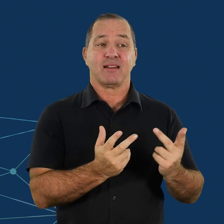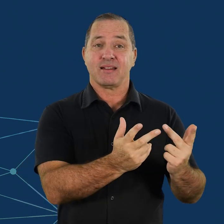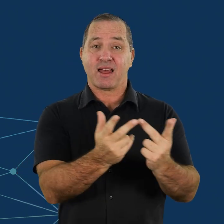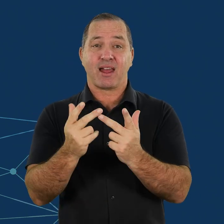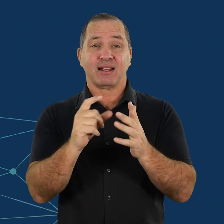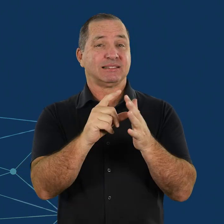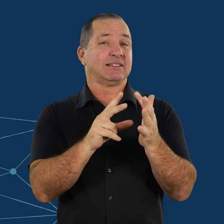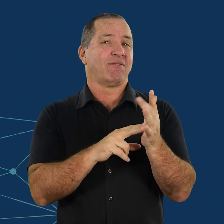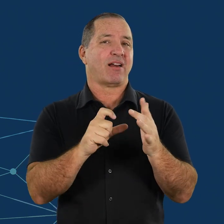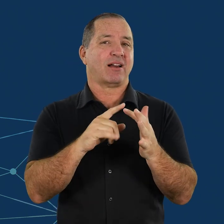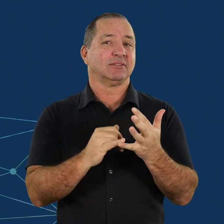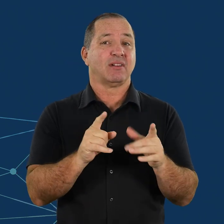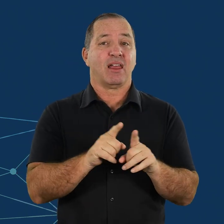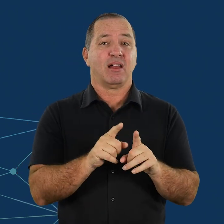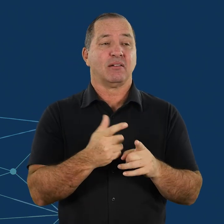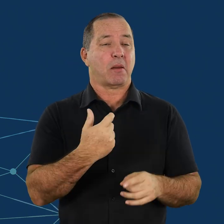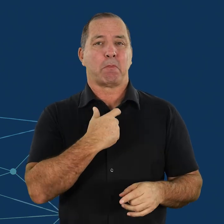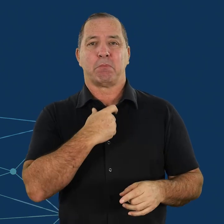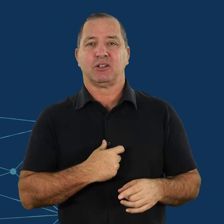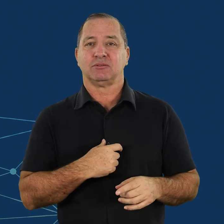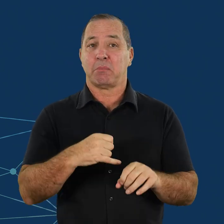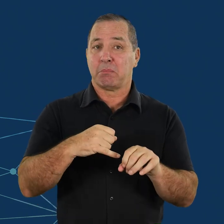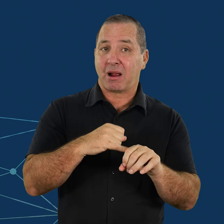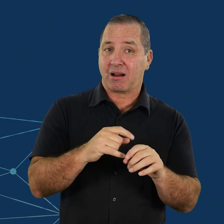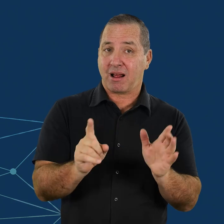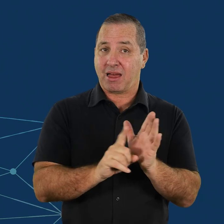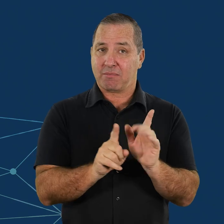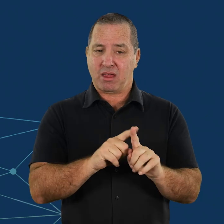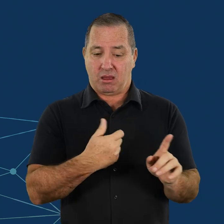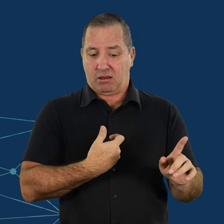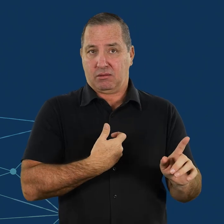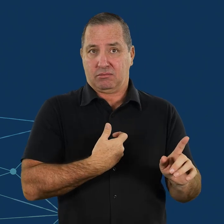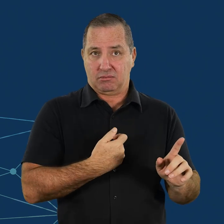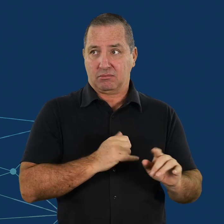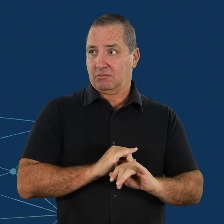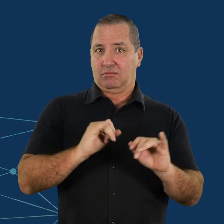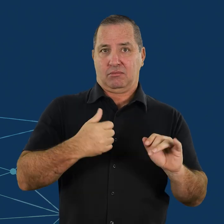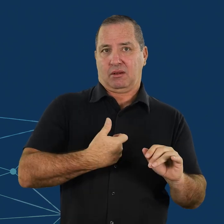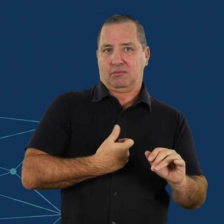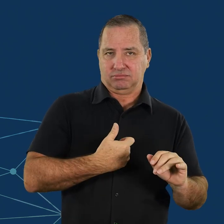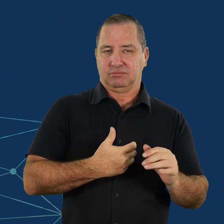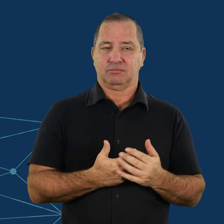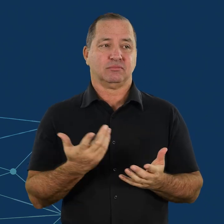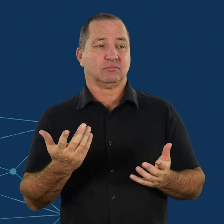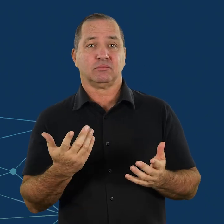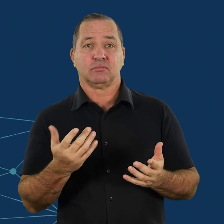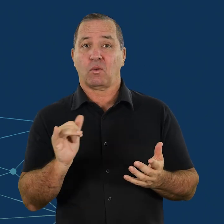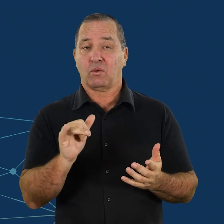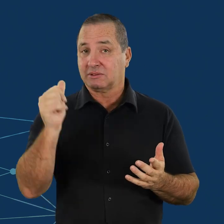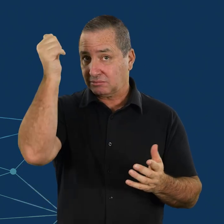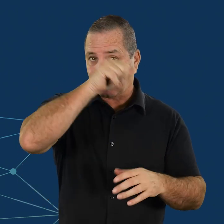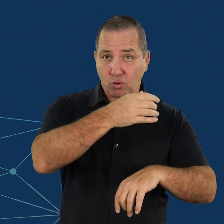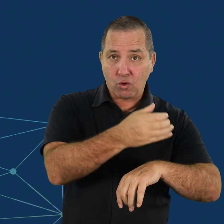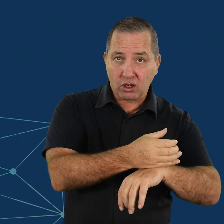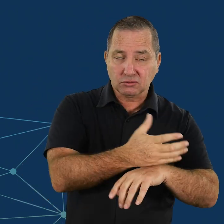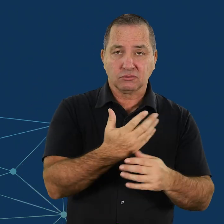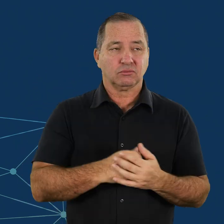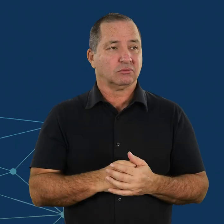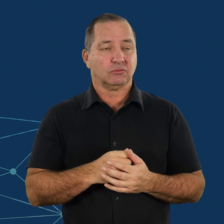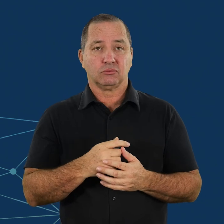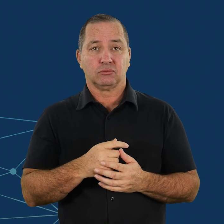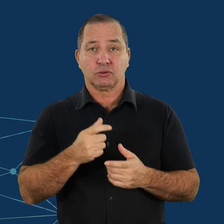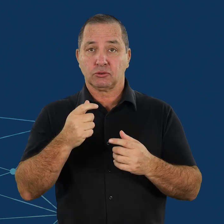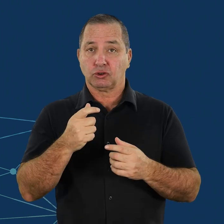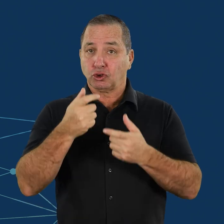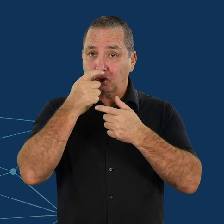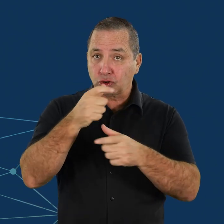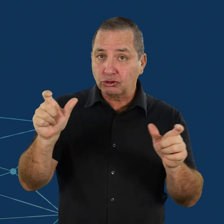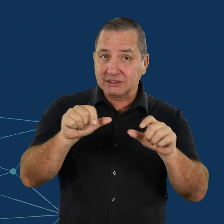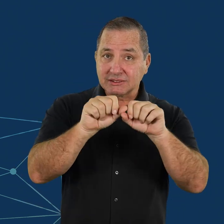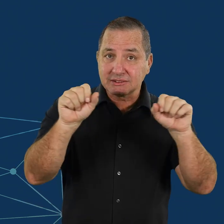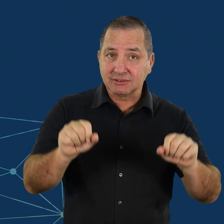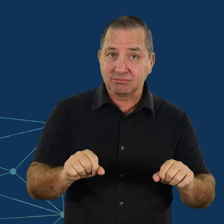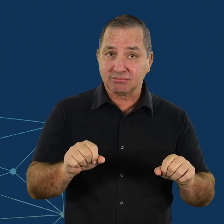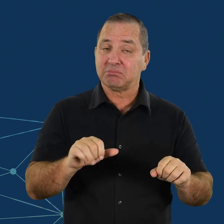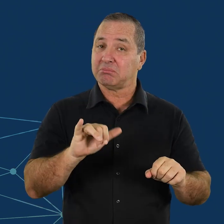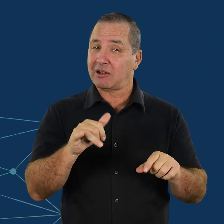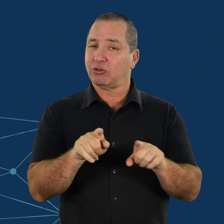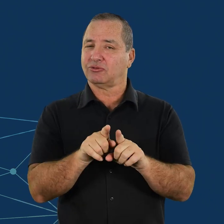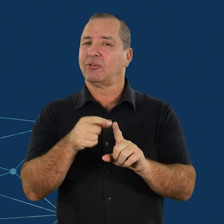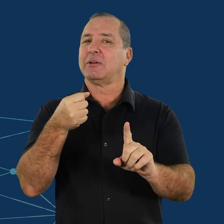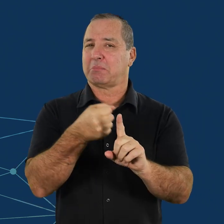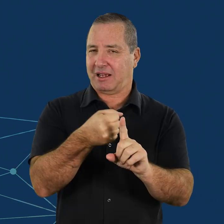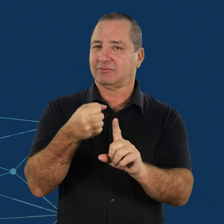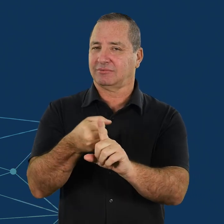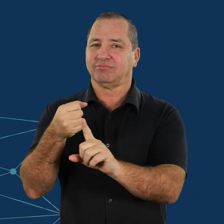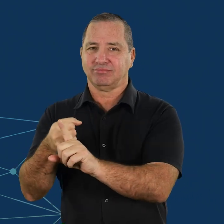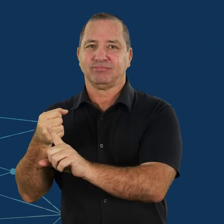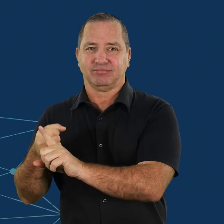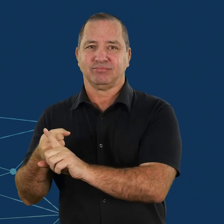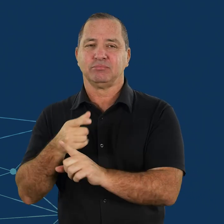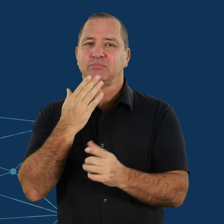Other devices such as personal medical alarms, smart watches and security systems may also be impacted.